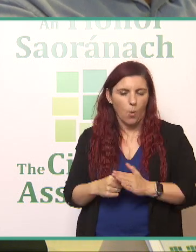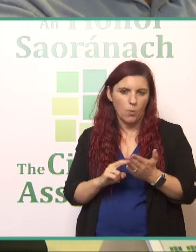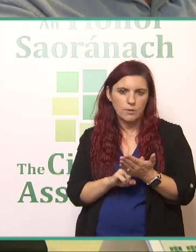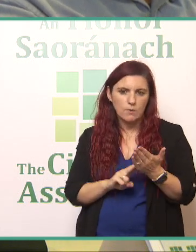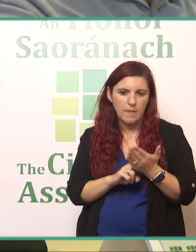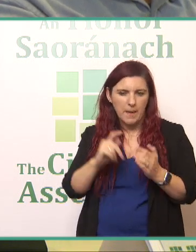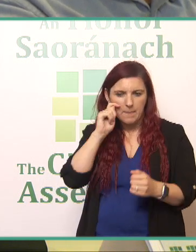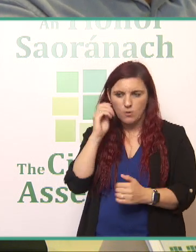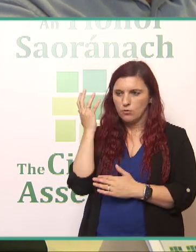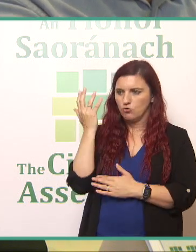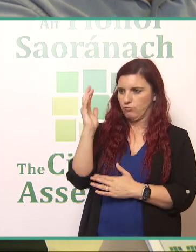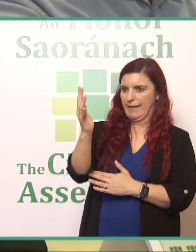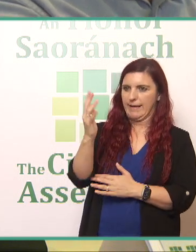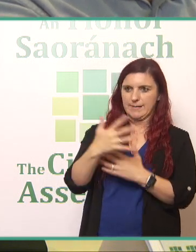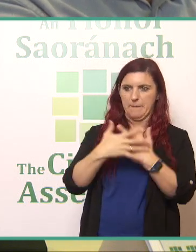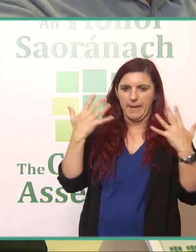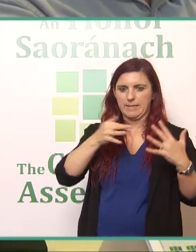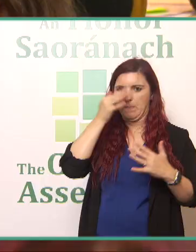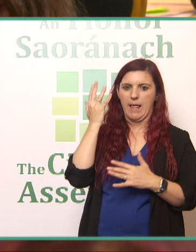biggest plant around so it's only when you're trying to establish the